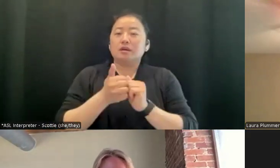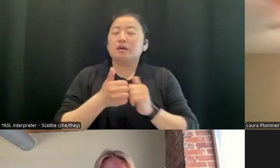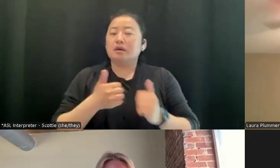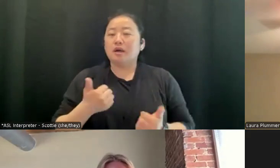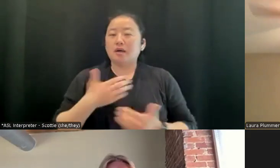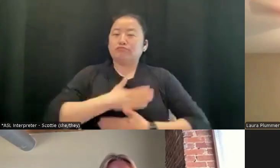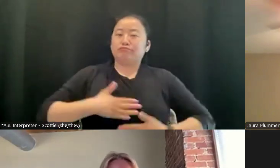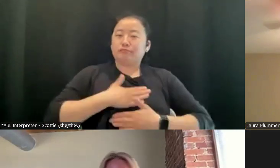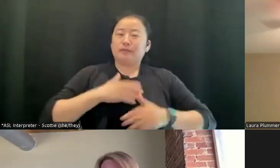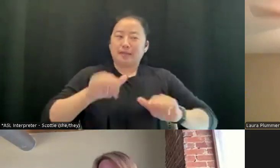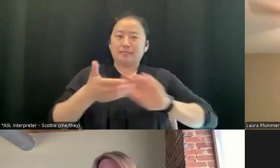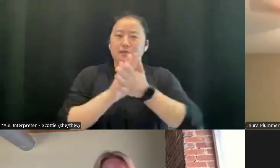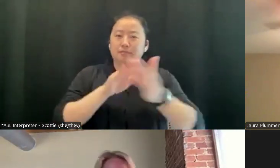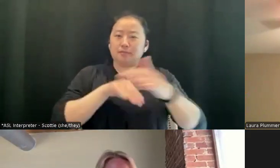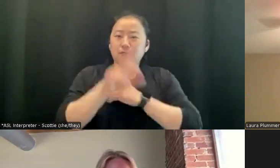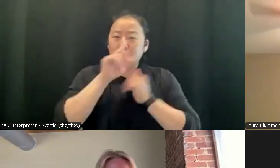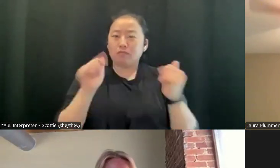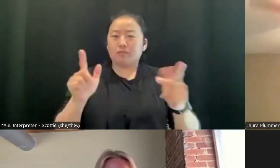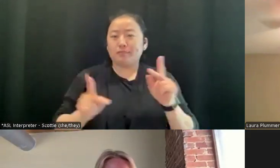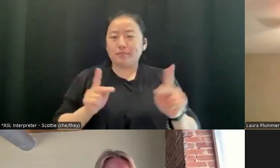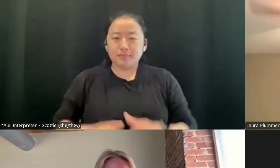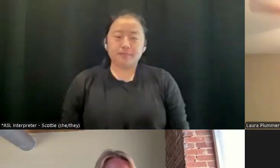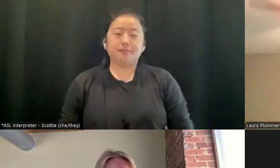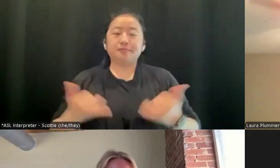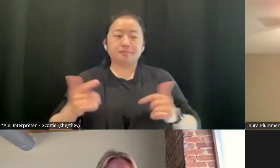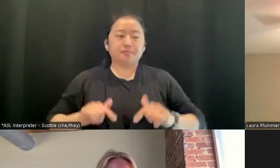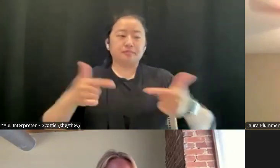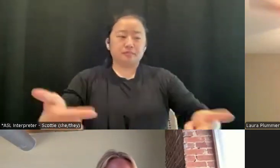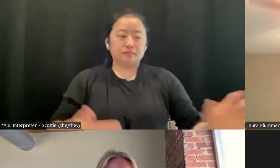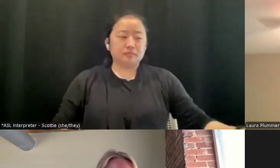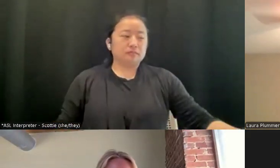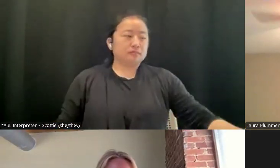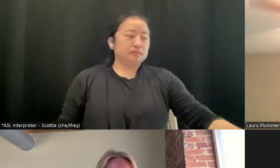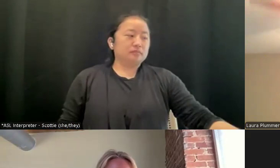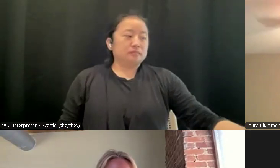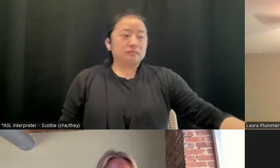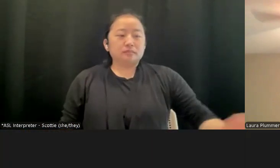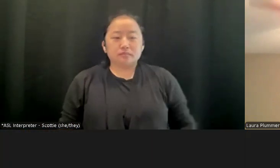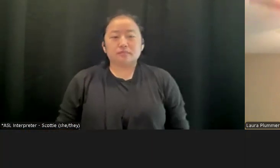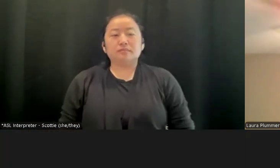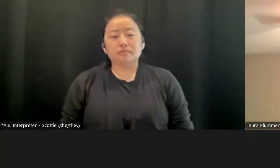So I will go ahead and turn it all over to you. >> Thank you, Laura,